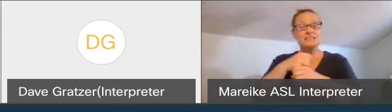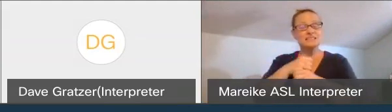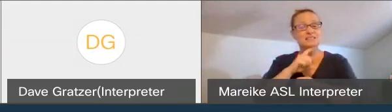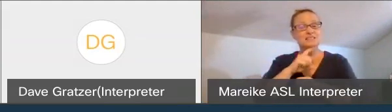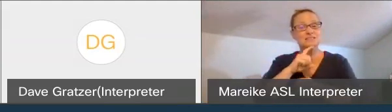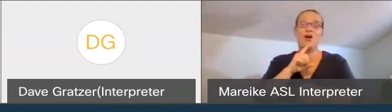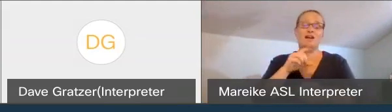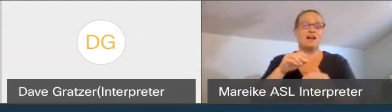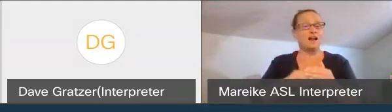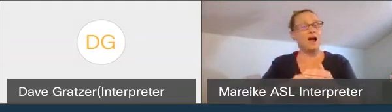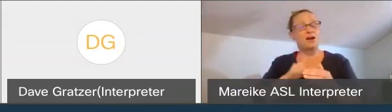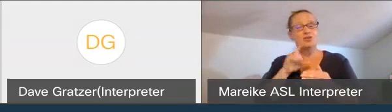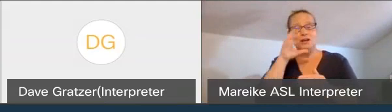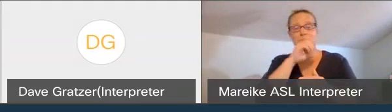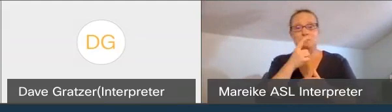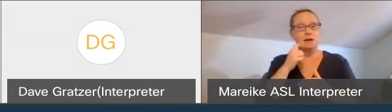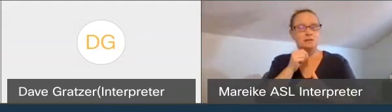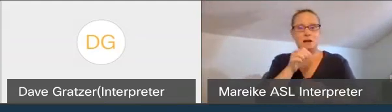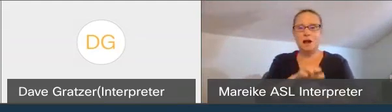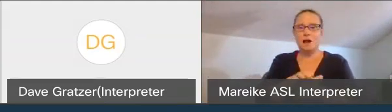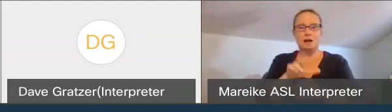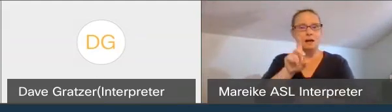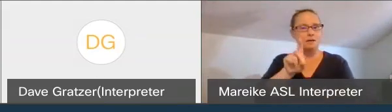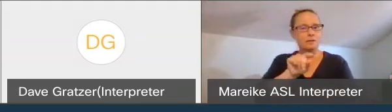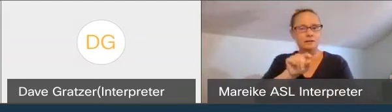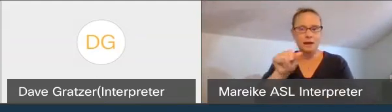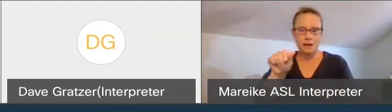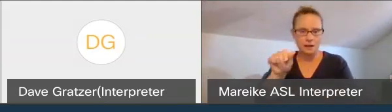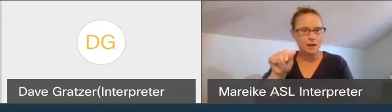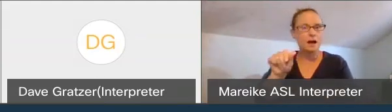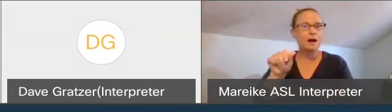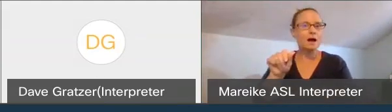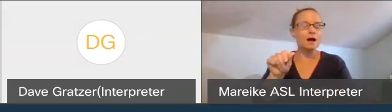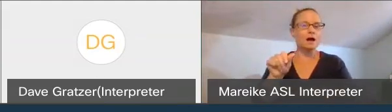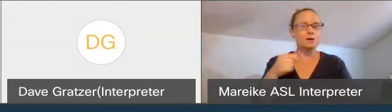due to the lack of data and the lack of data that we are able-- we were able to obtain